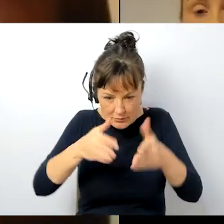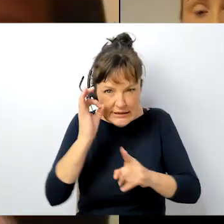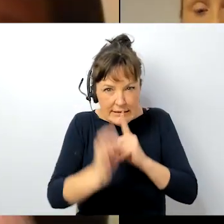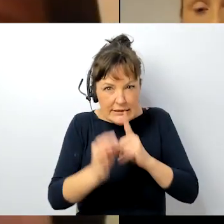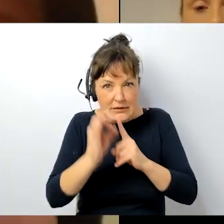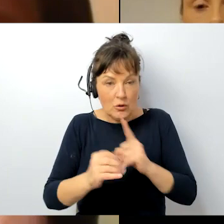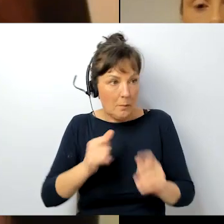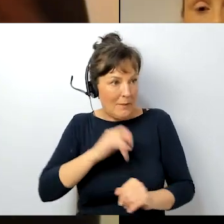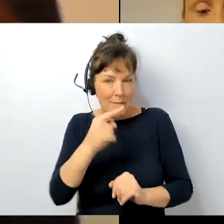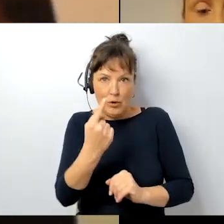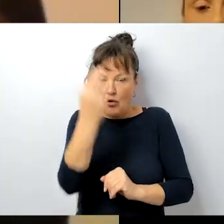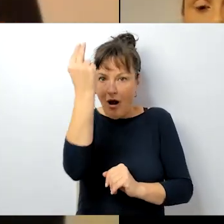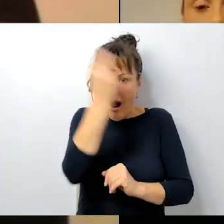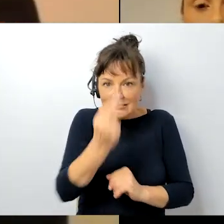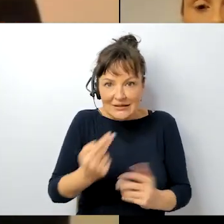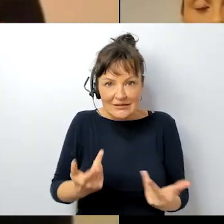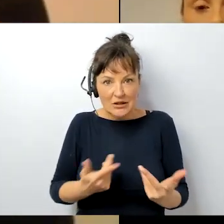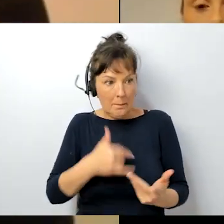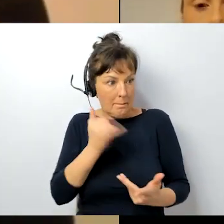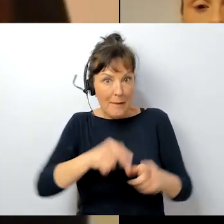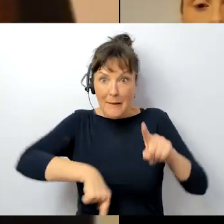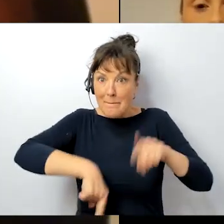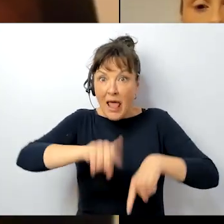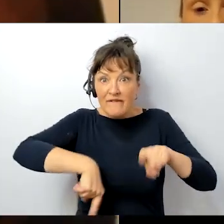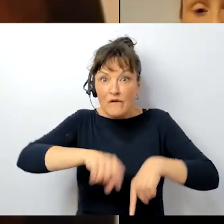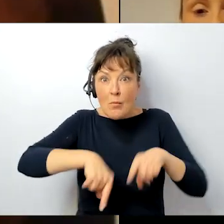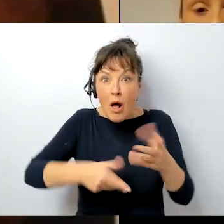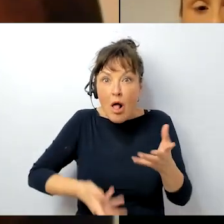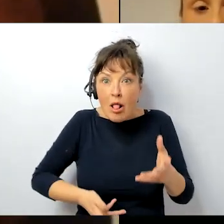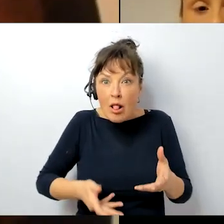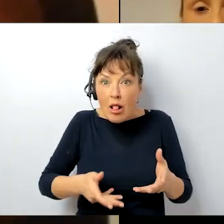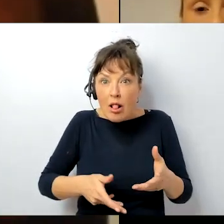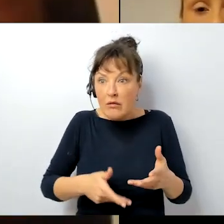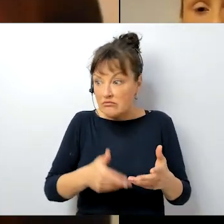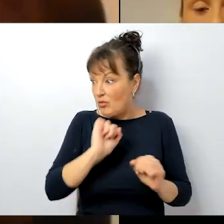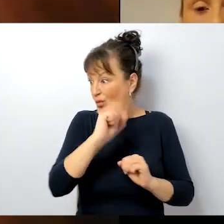then you would probably have quite good attention to detail, you'd probably be somebody who is quite